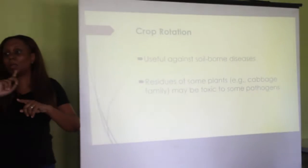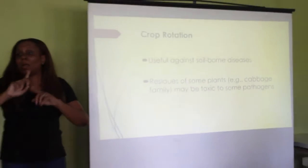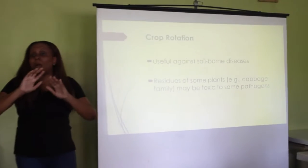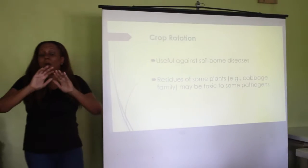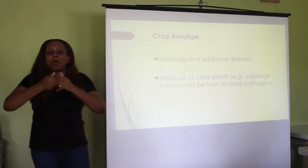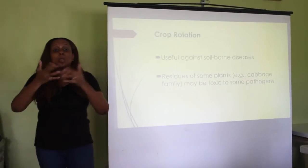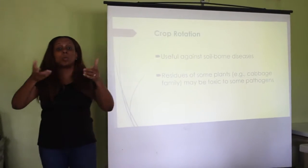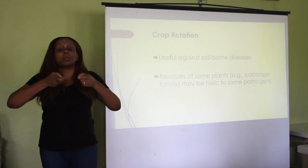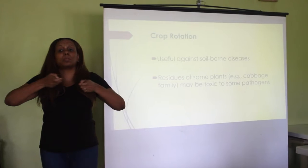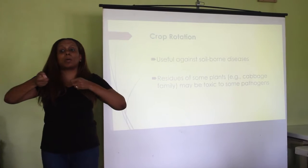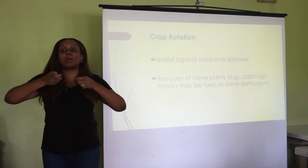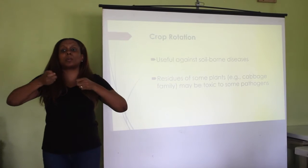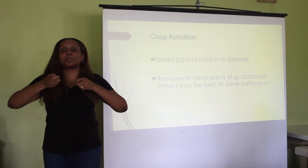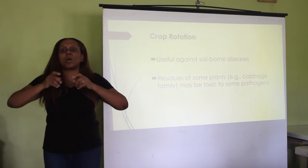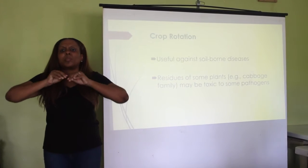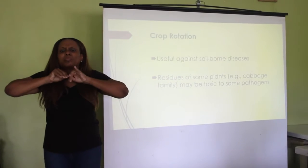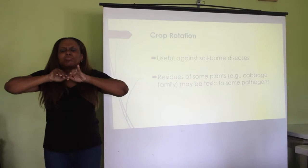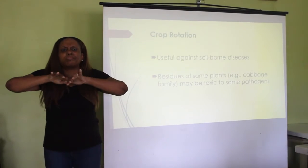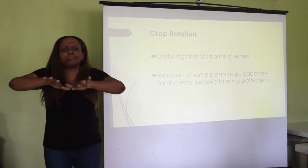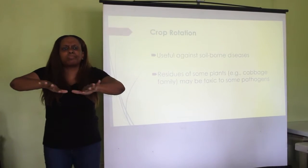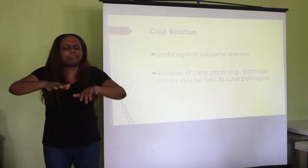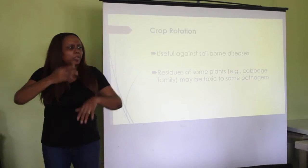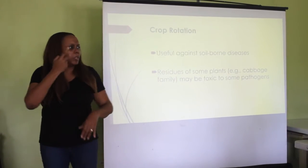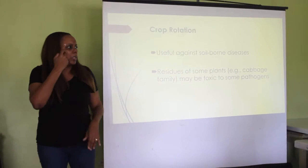and we are saying that the religious of some plants that we have here in the cabbage